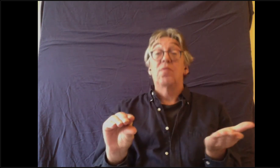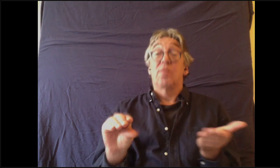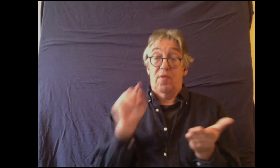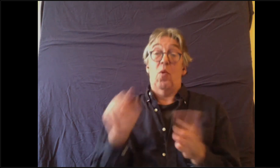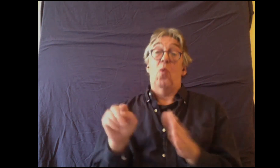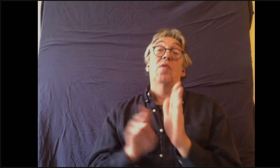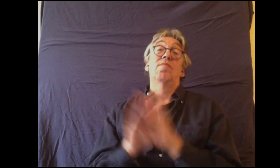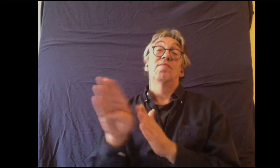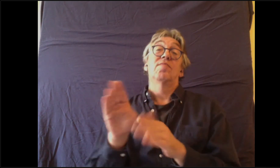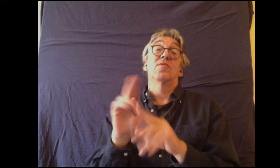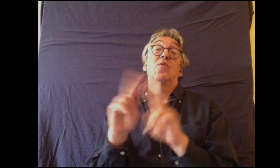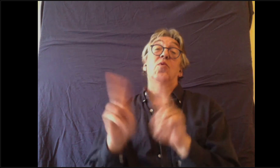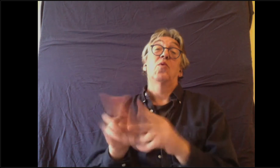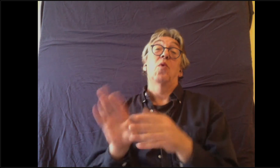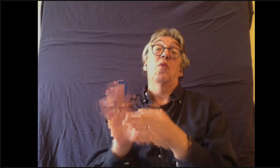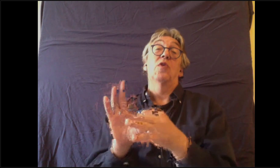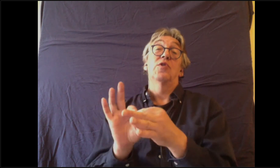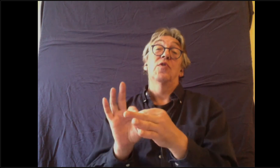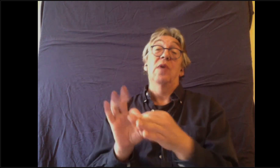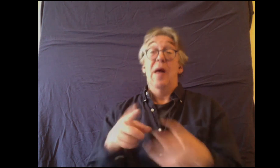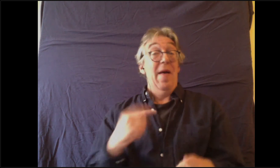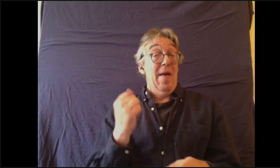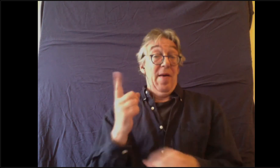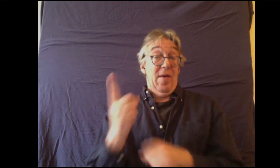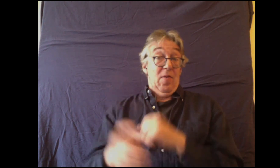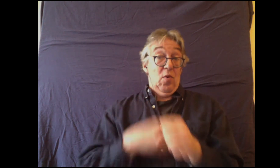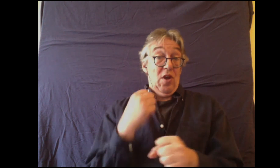that means there is more money available for good causes.